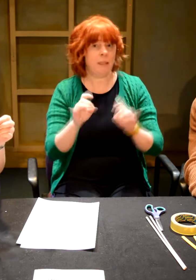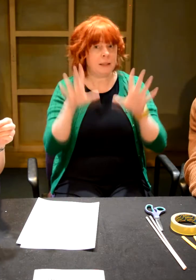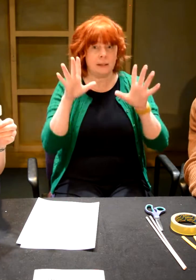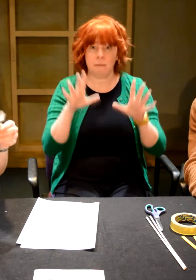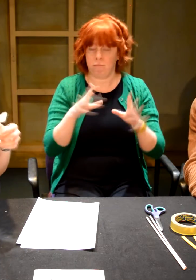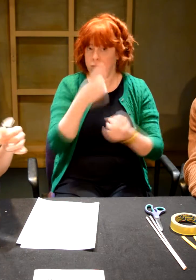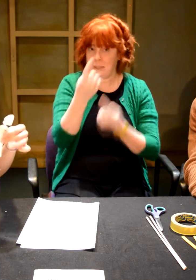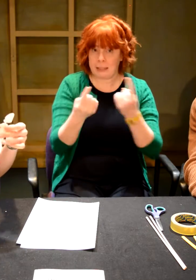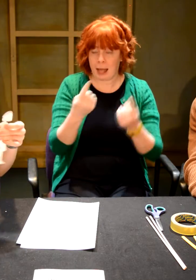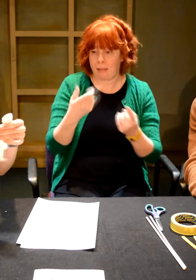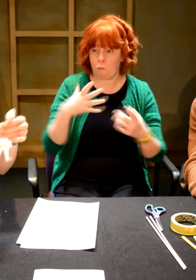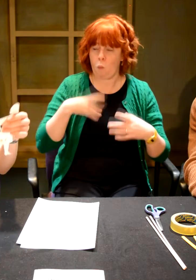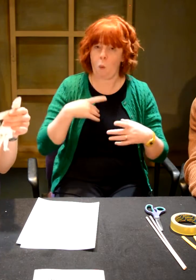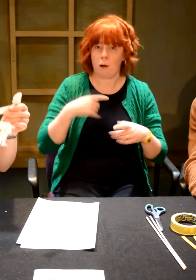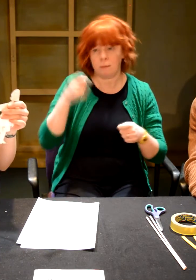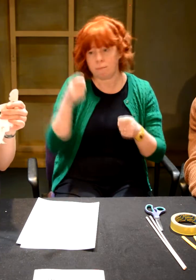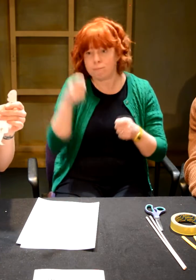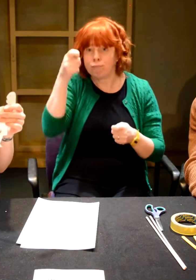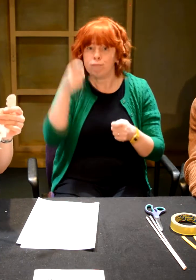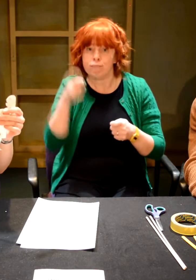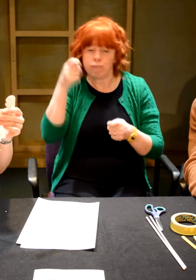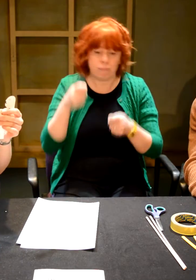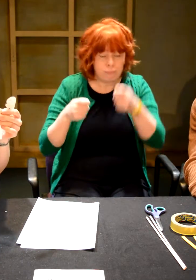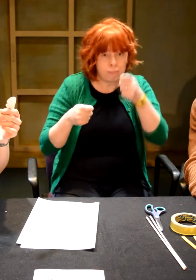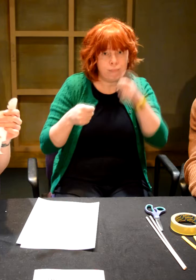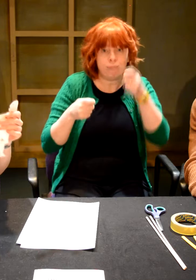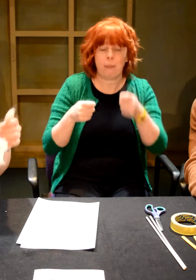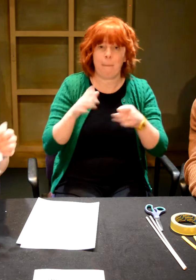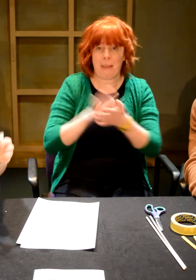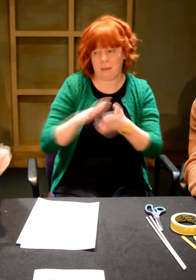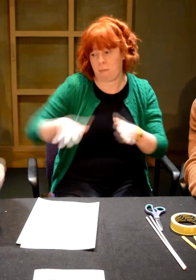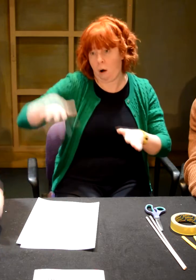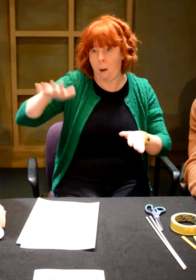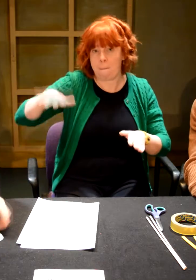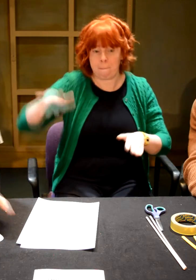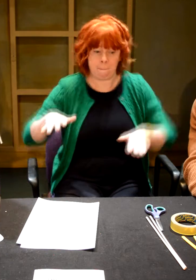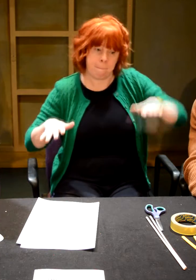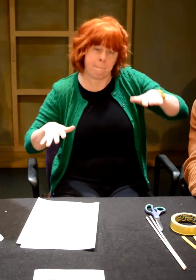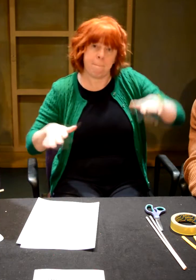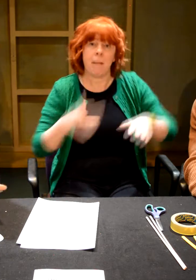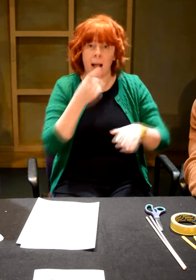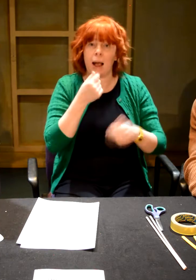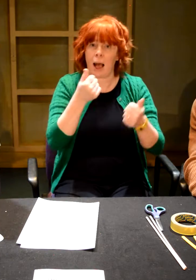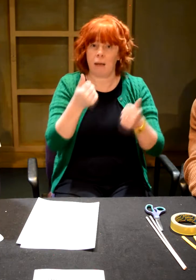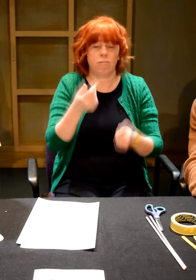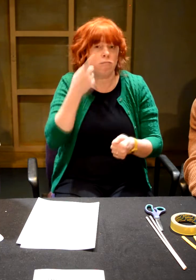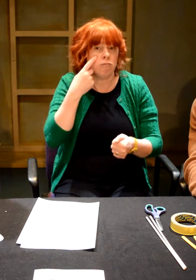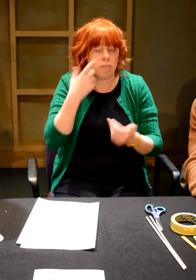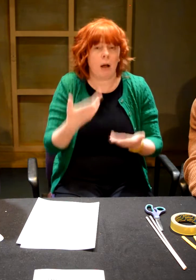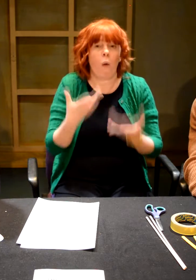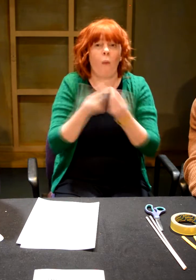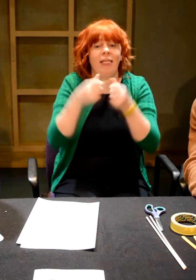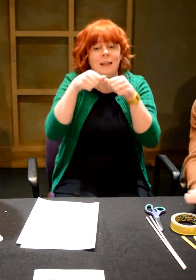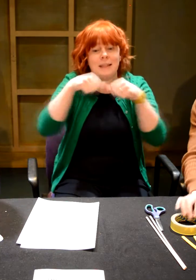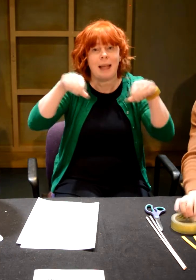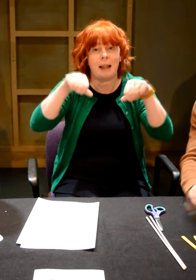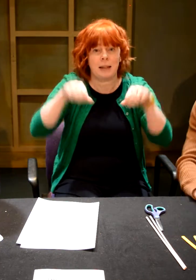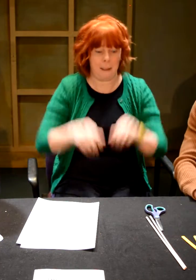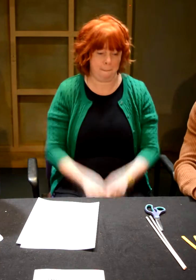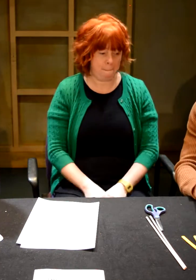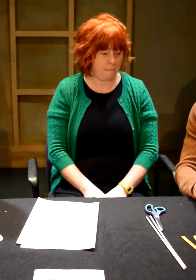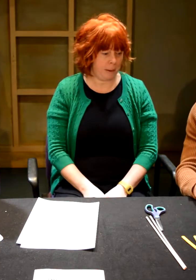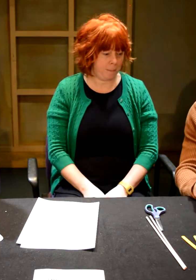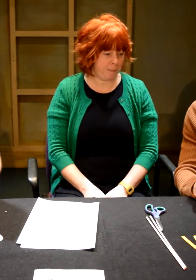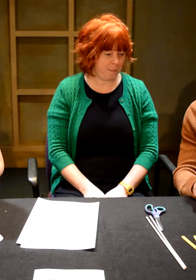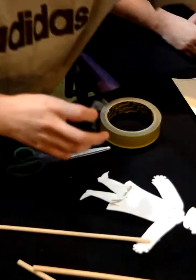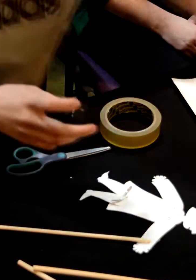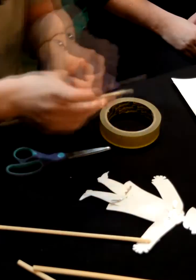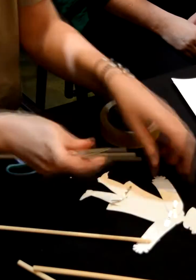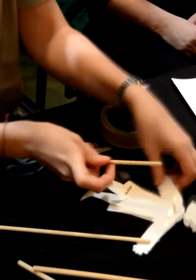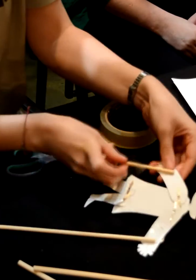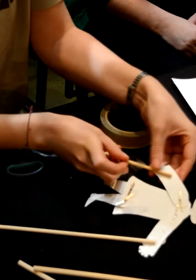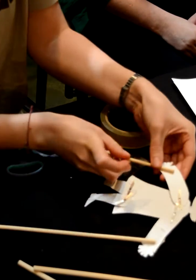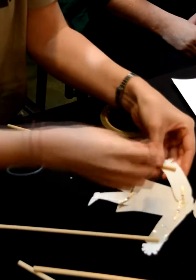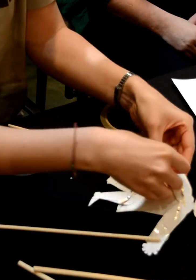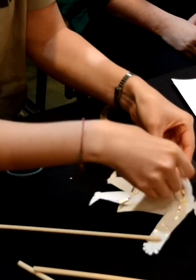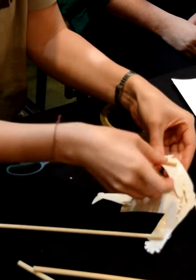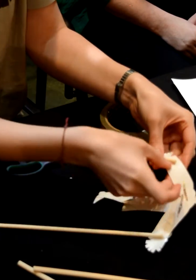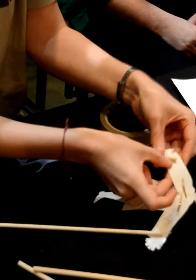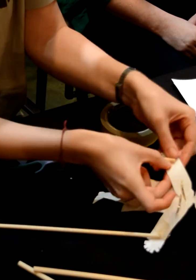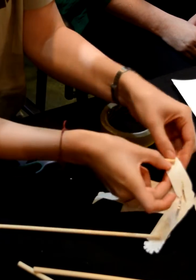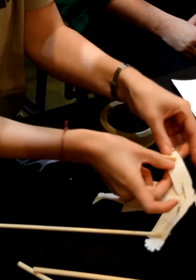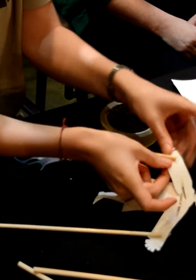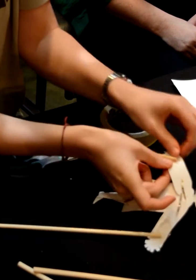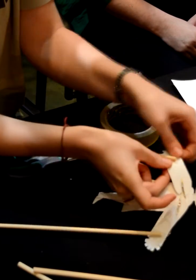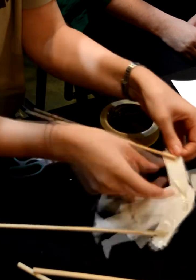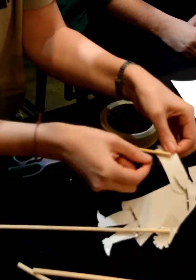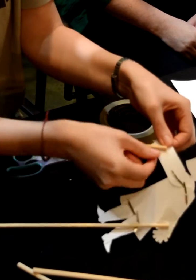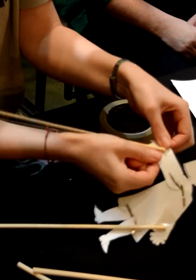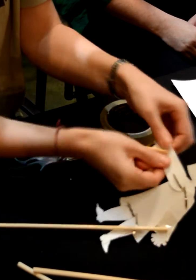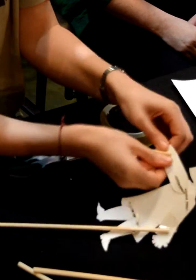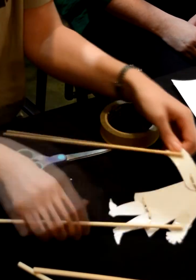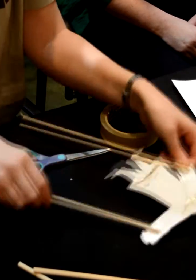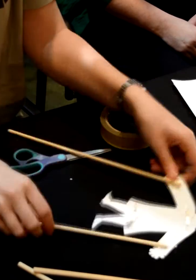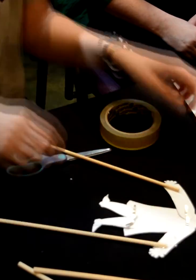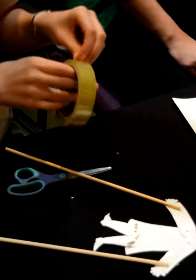be able to move, you need to attach your stick to. So we'll just do that with some sellotape.